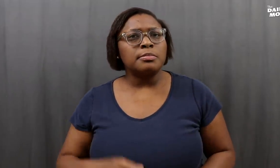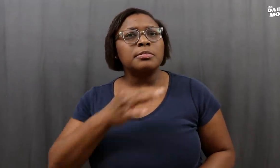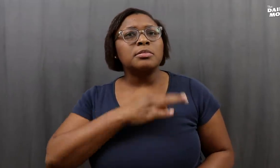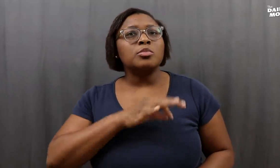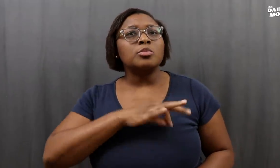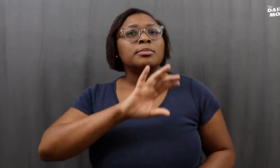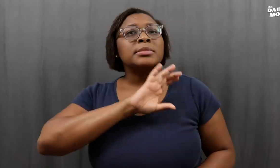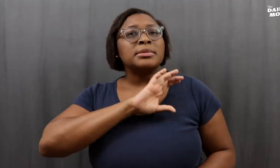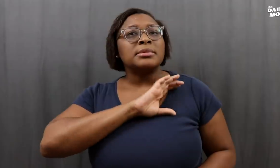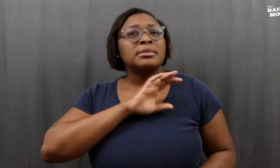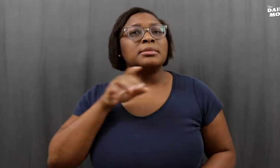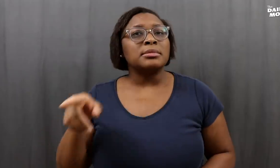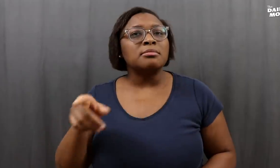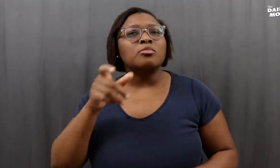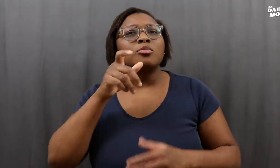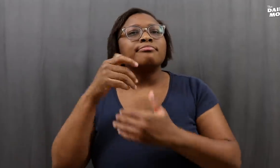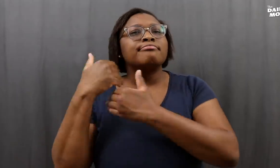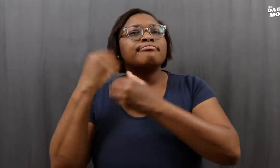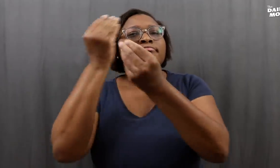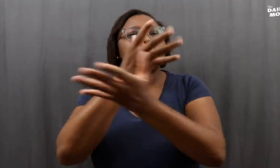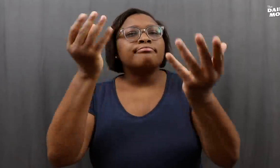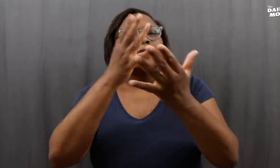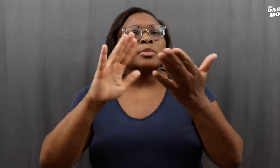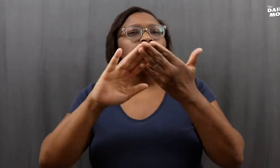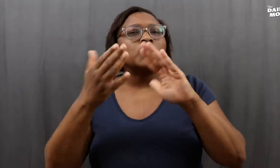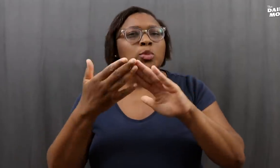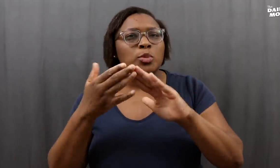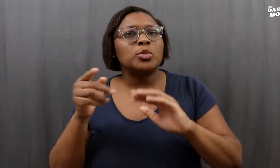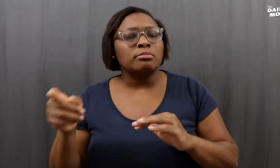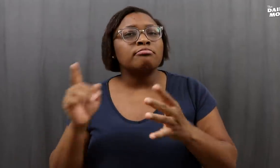The Pittsburgh police spokesman said